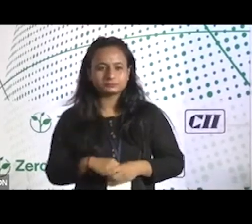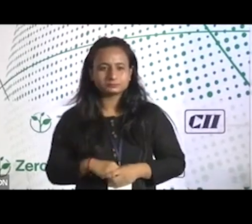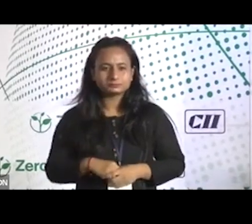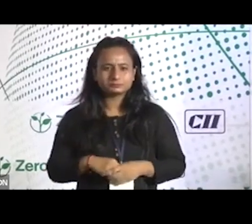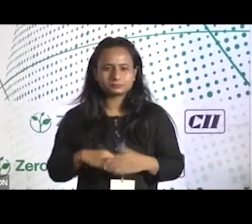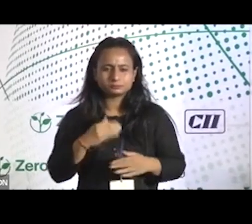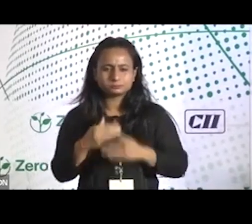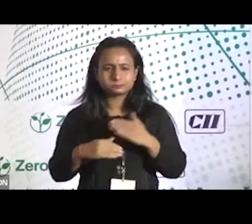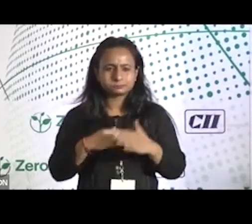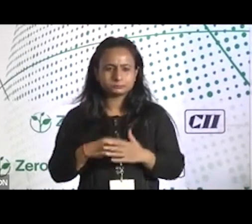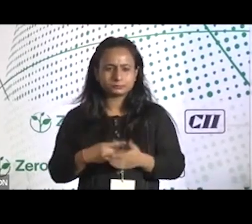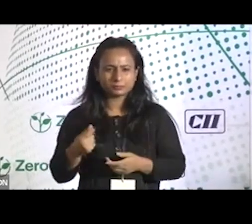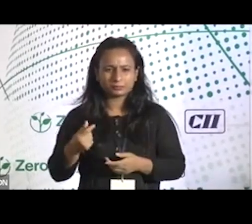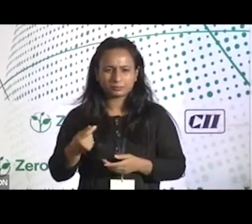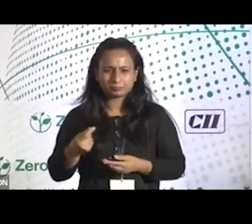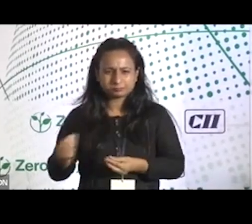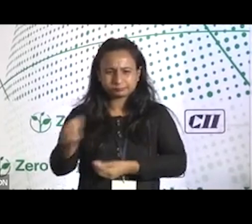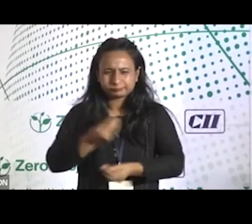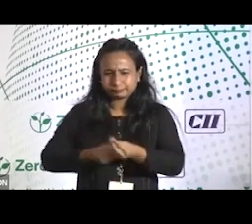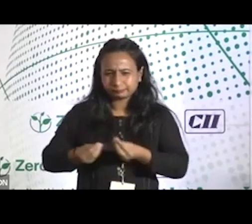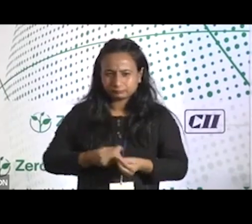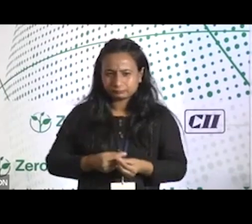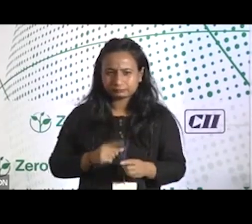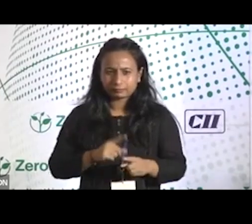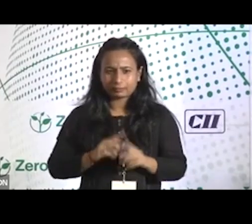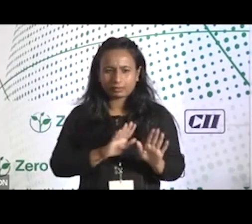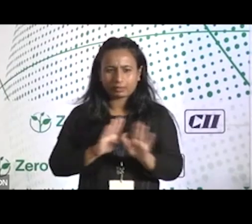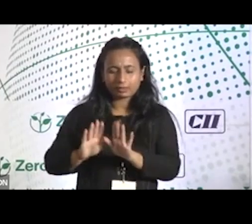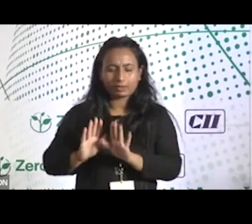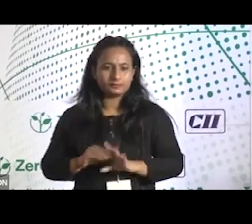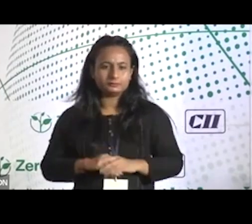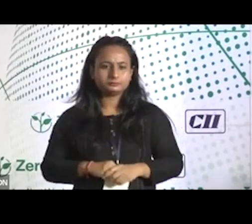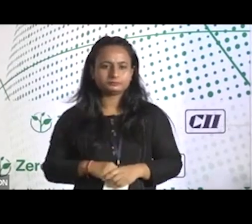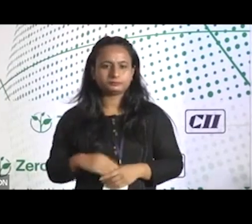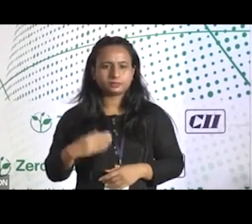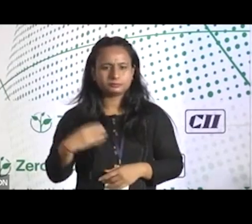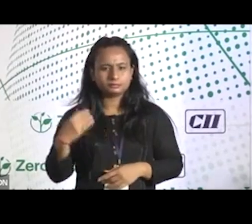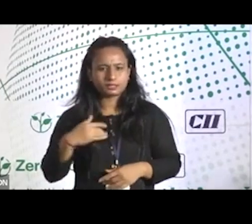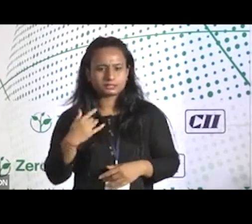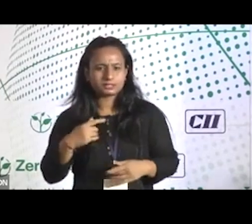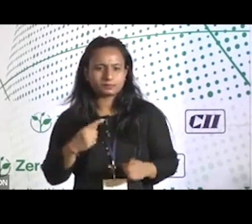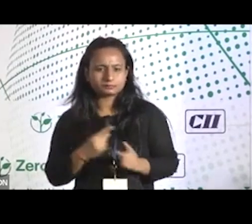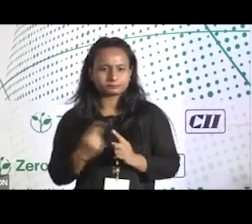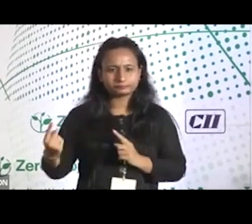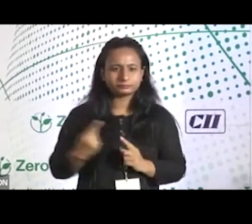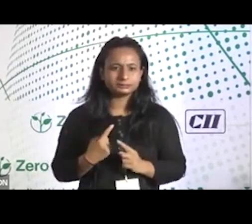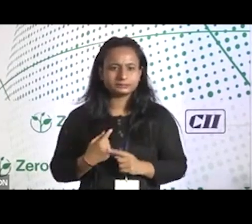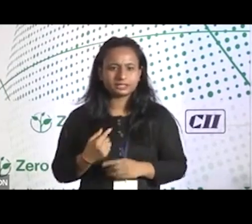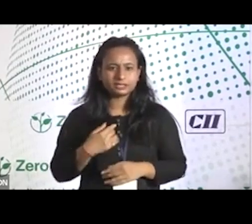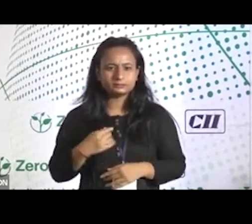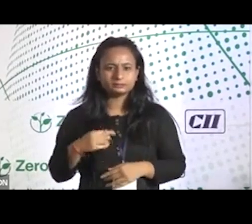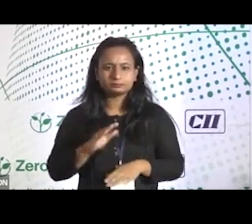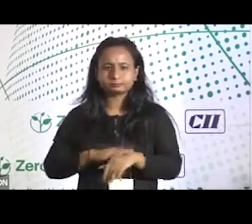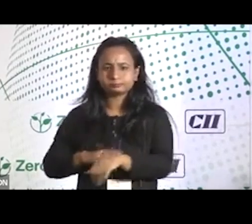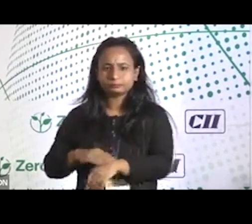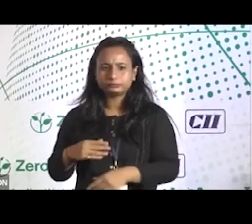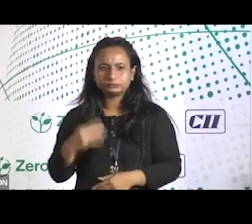financial gurus and expert sitting as a health system person here. But one thing we all need to understand is that